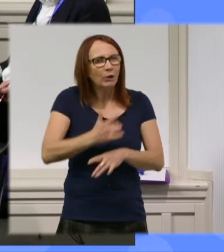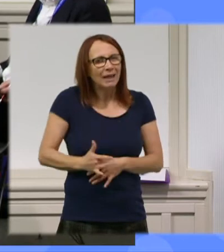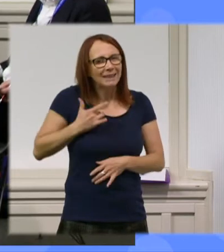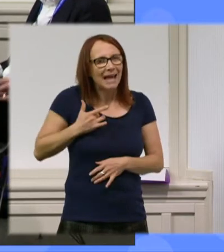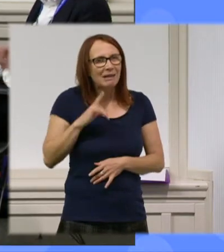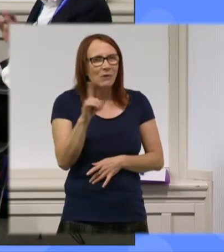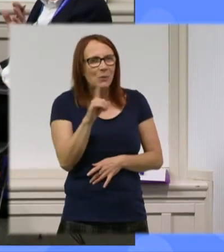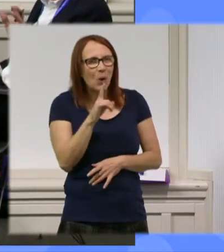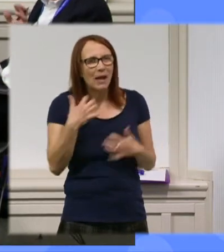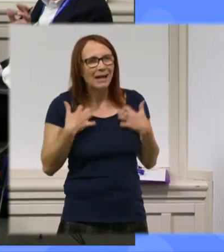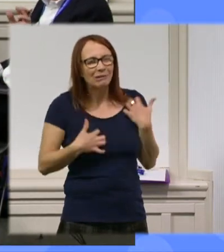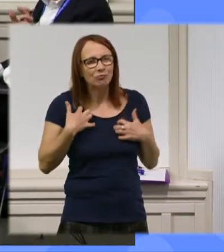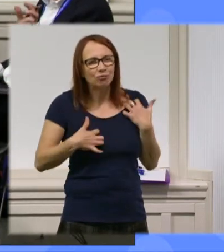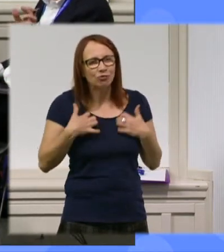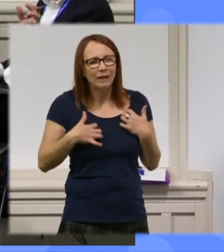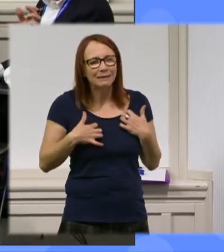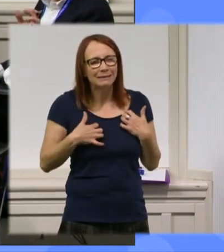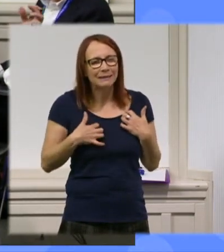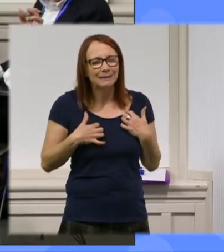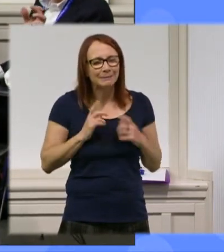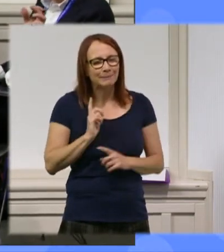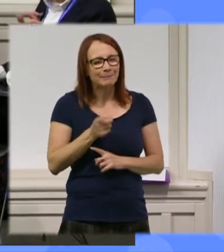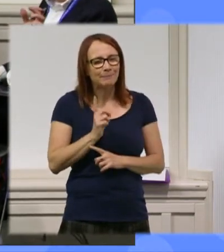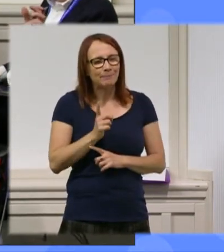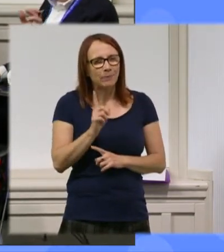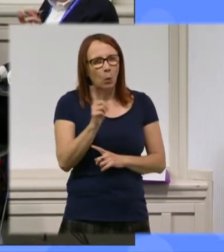so far so it just was thinking about what might need to change to achieve